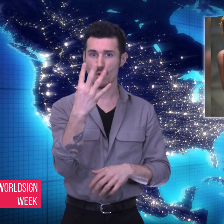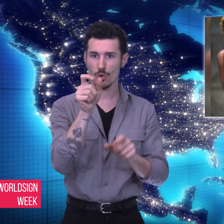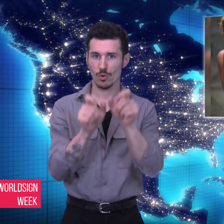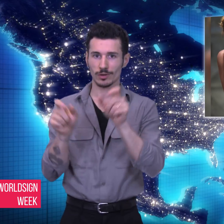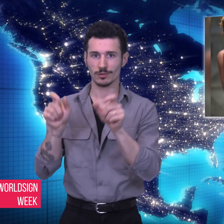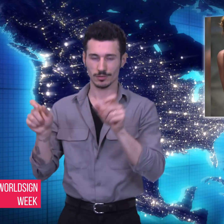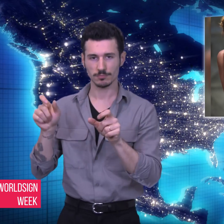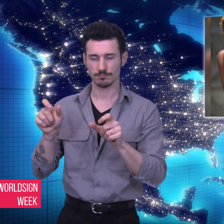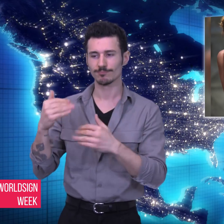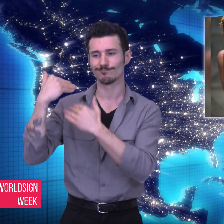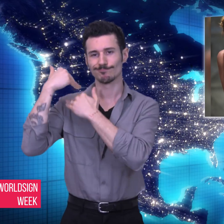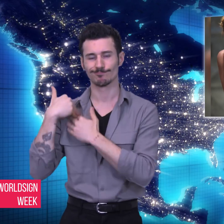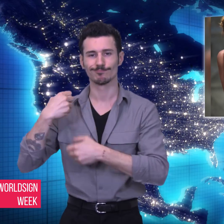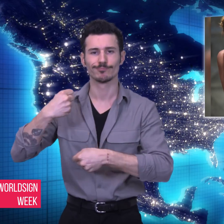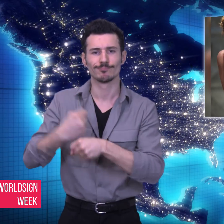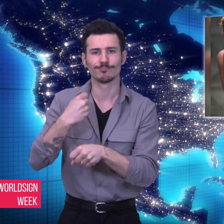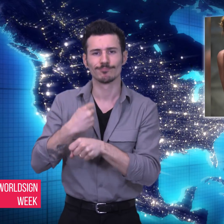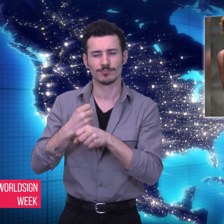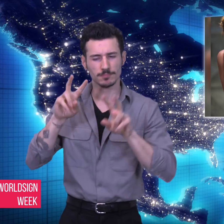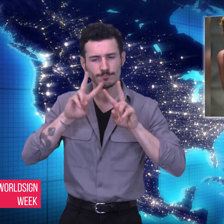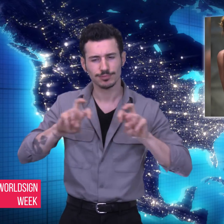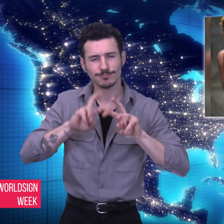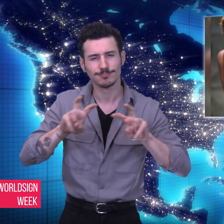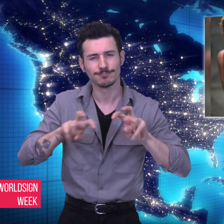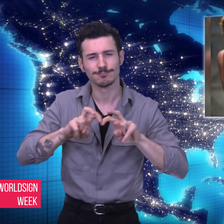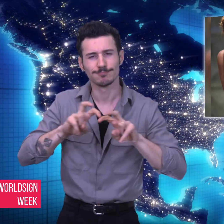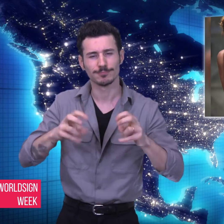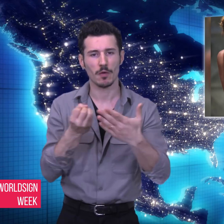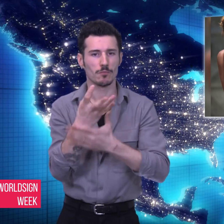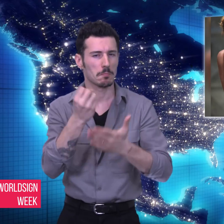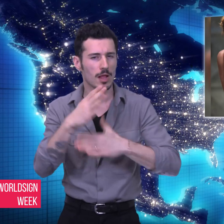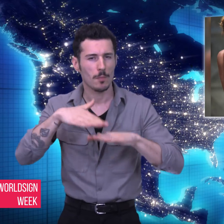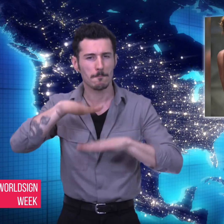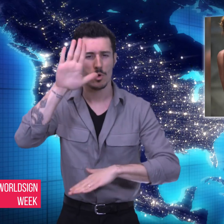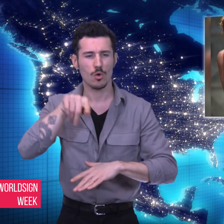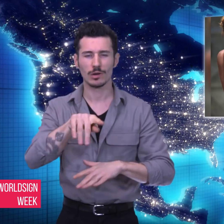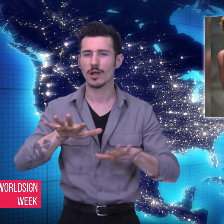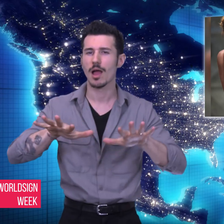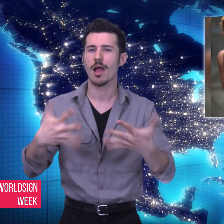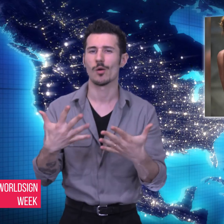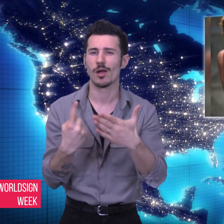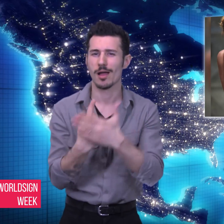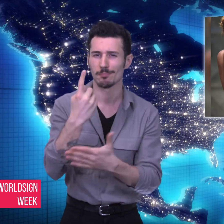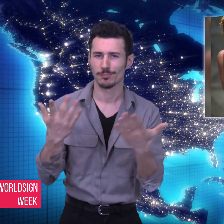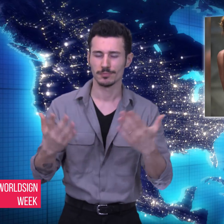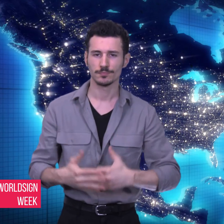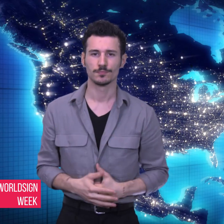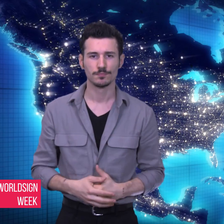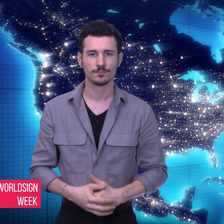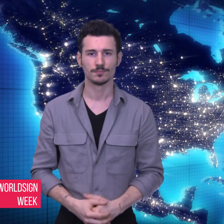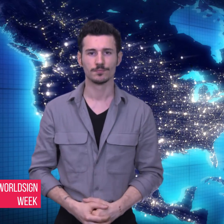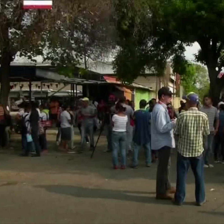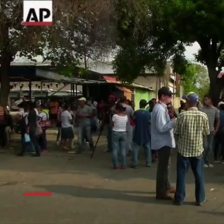Four prosecutors have been assigned to investigate the incident.